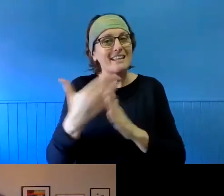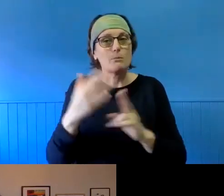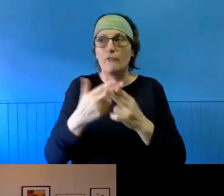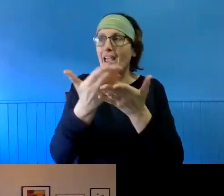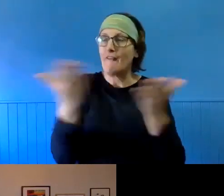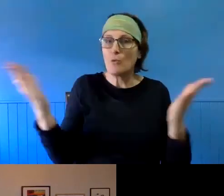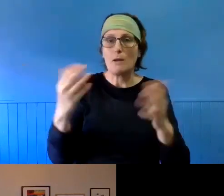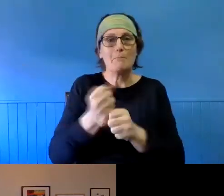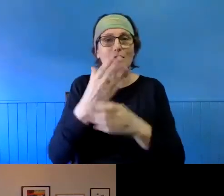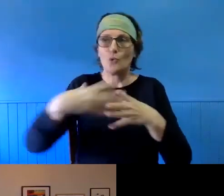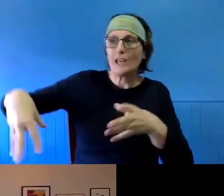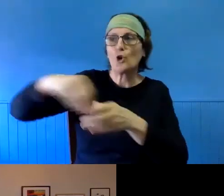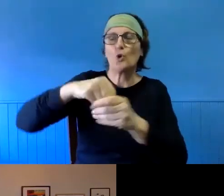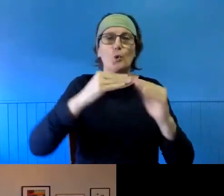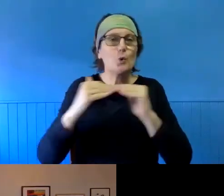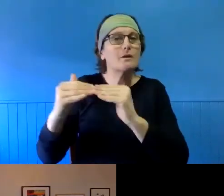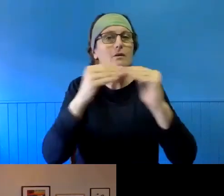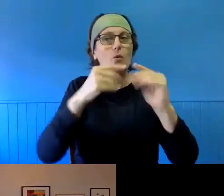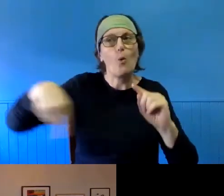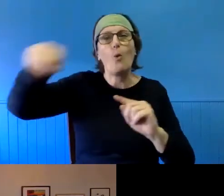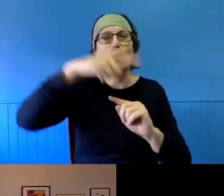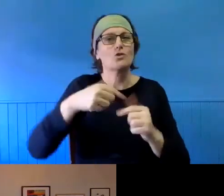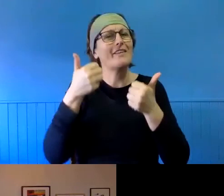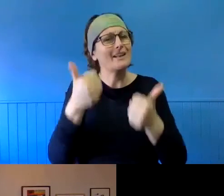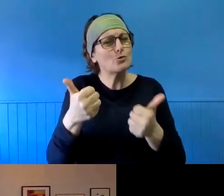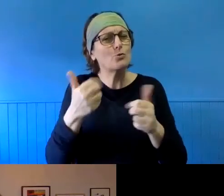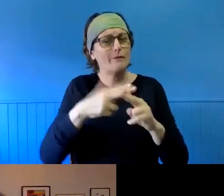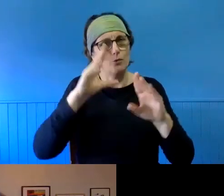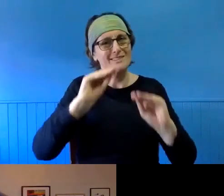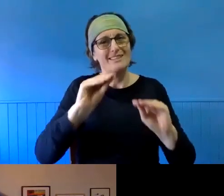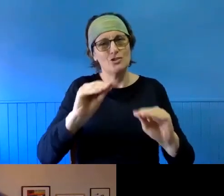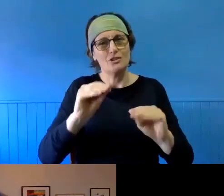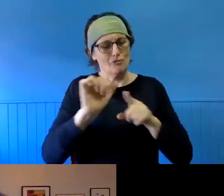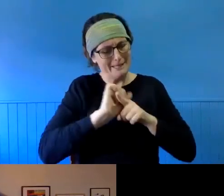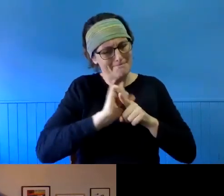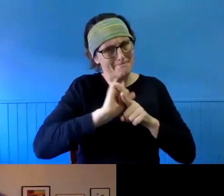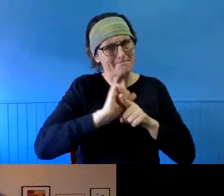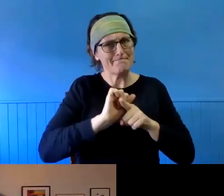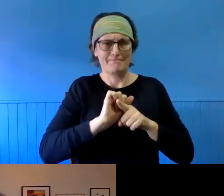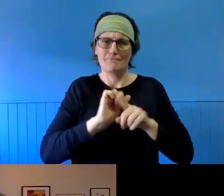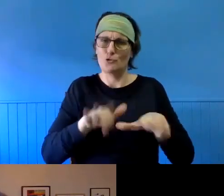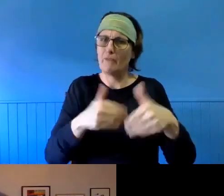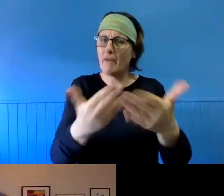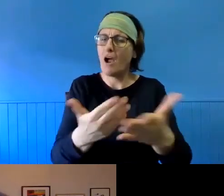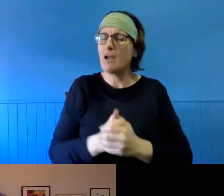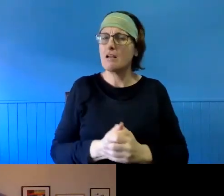inclusivity. All those good points of teaching, we can address which -- that.